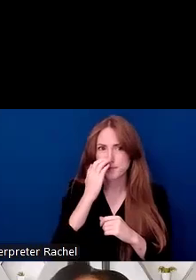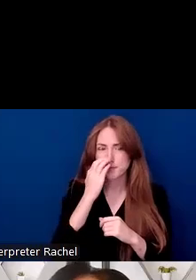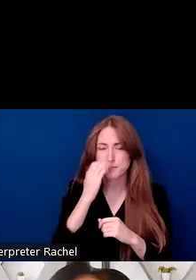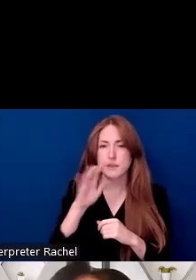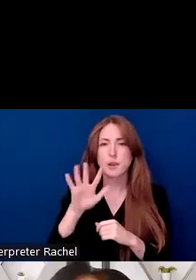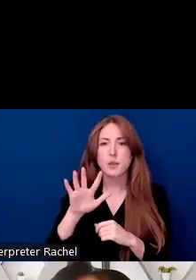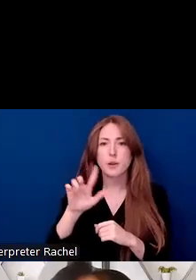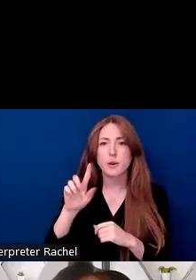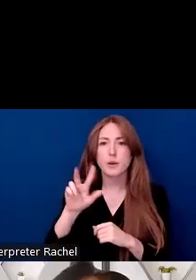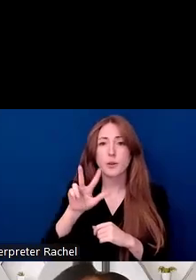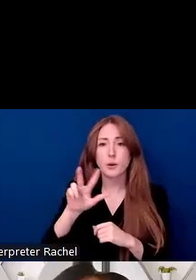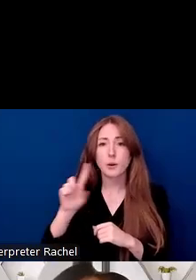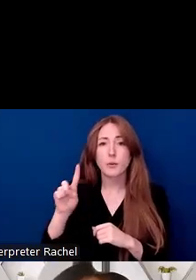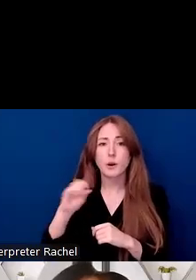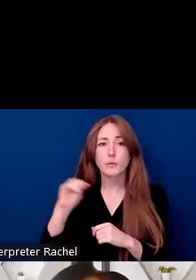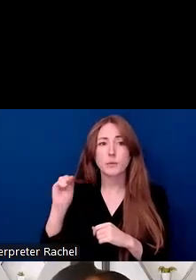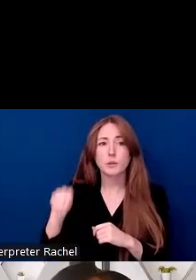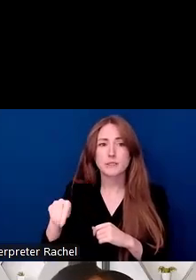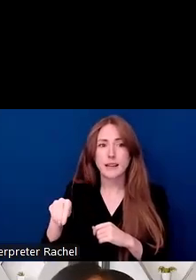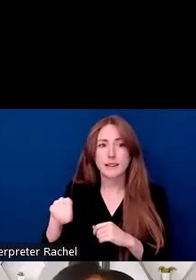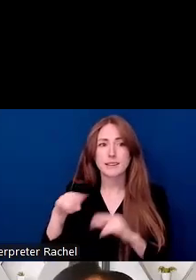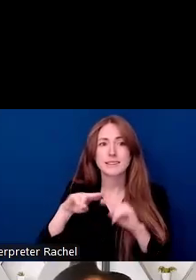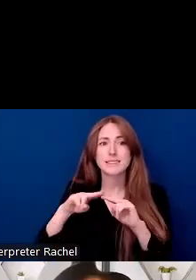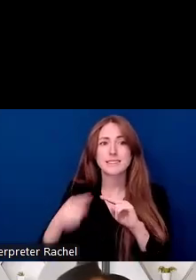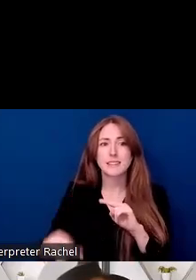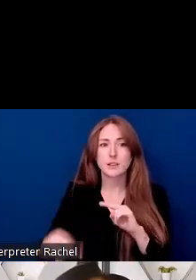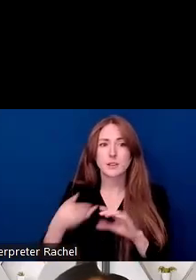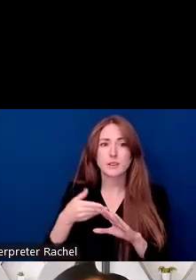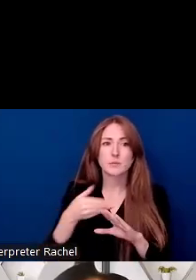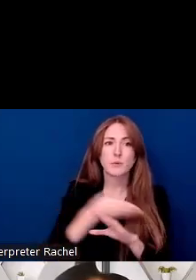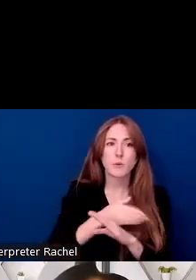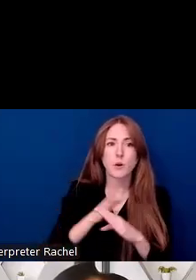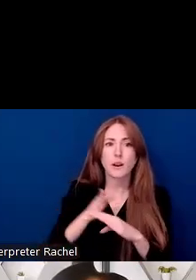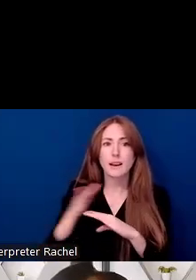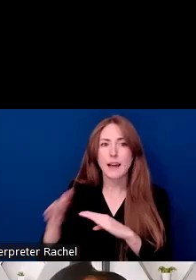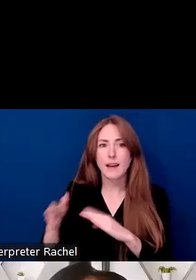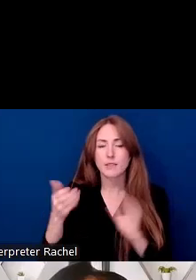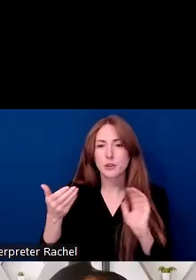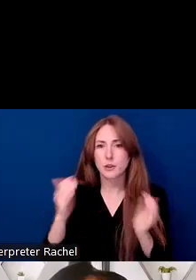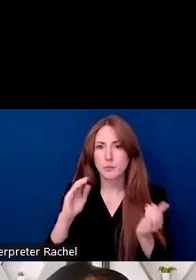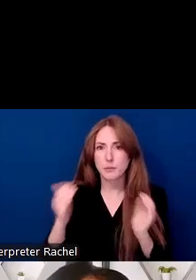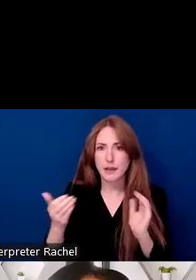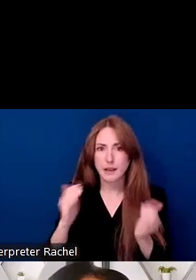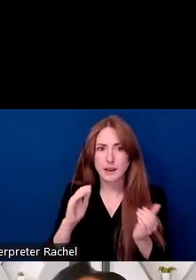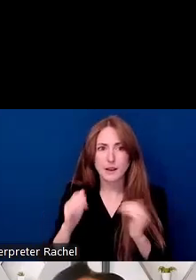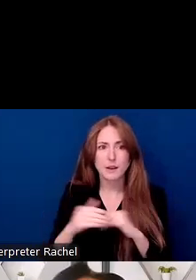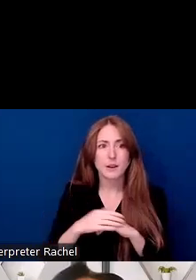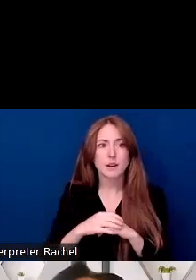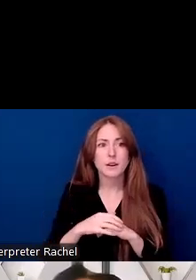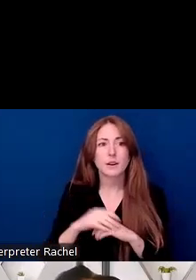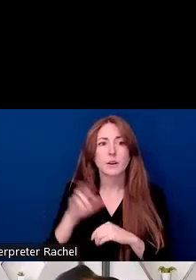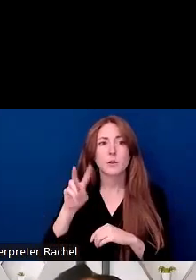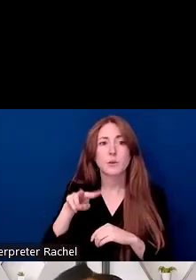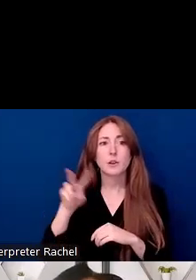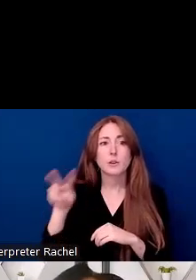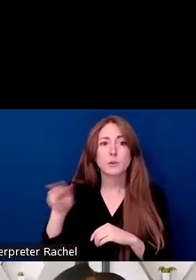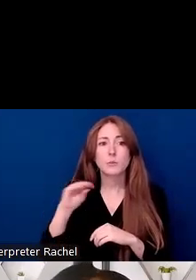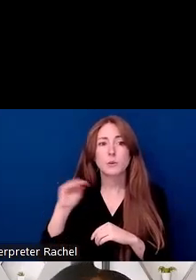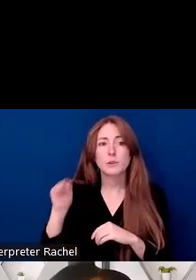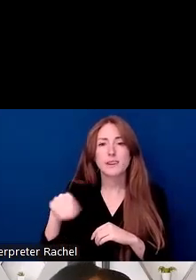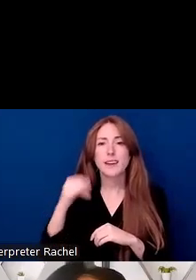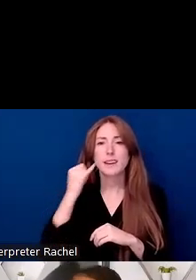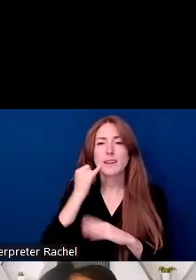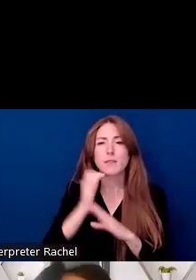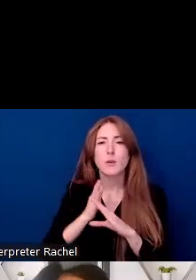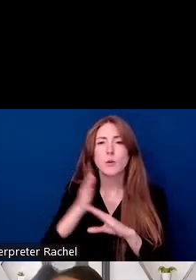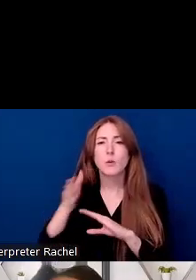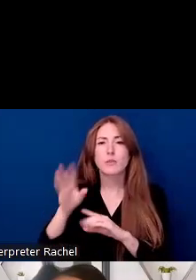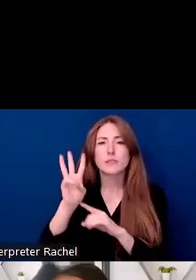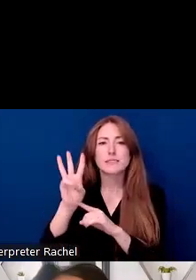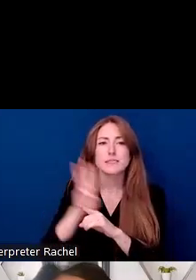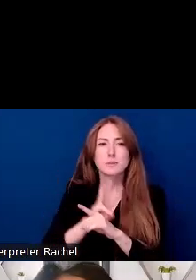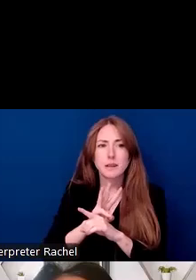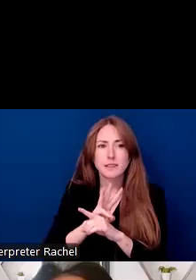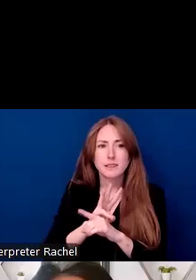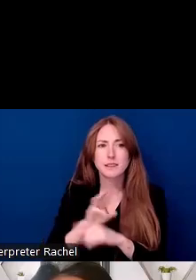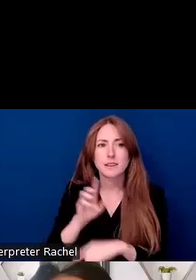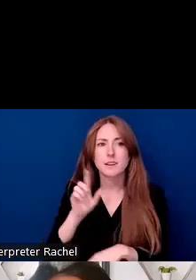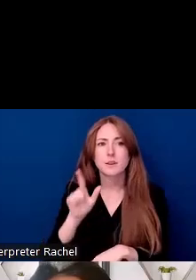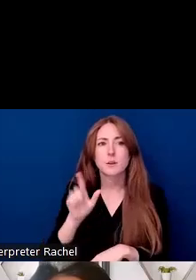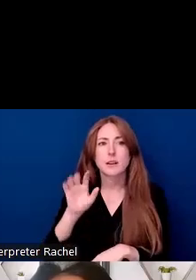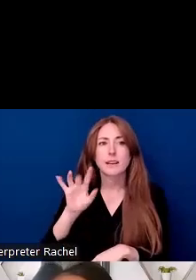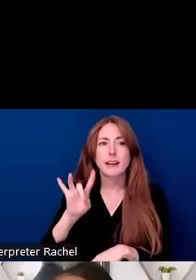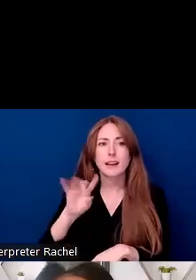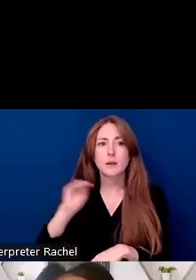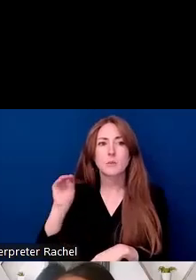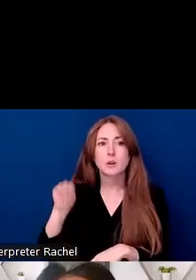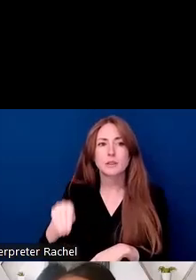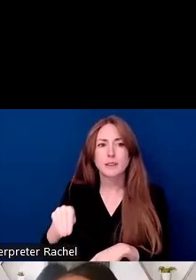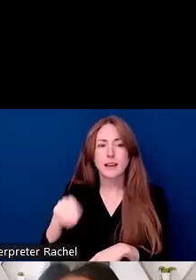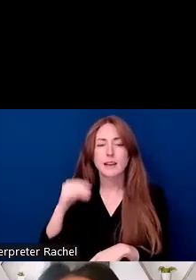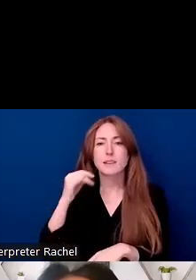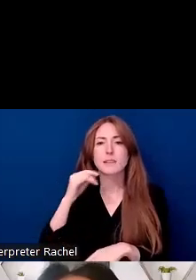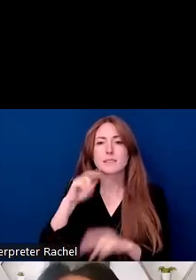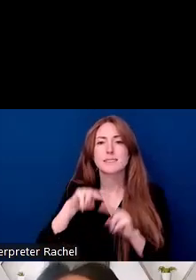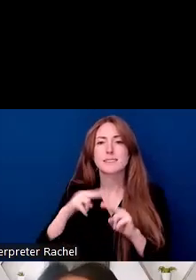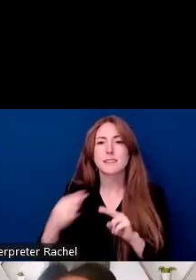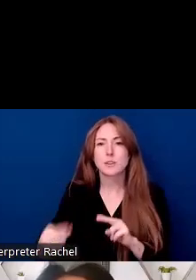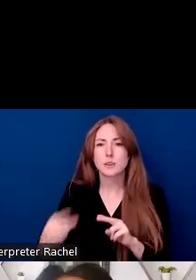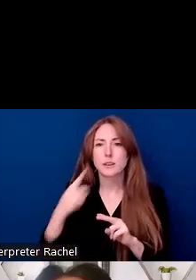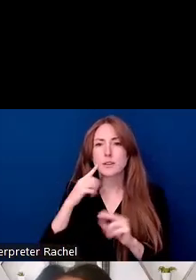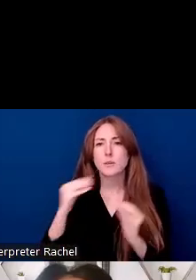compared with controlled trials, and it decreased 22% when studies that have more than one follow-up